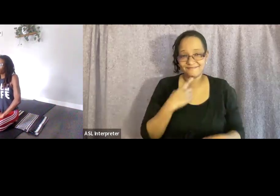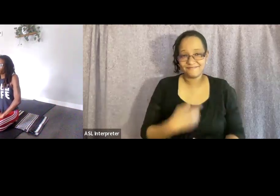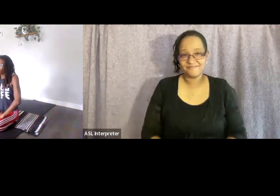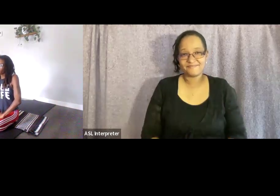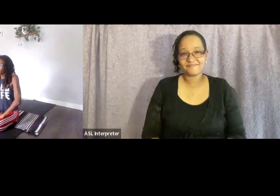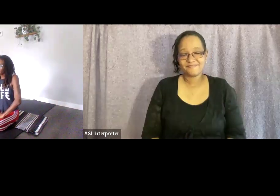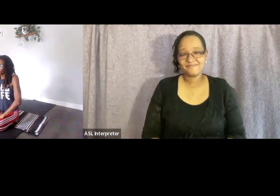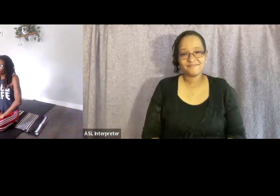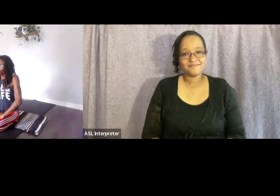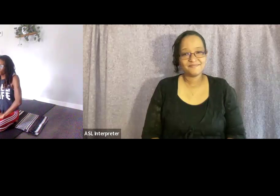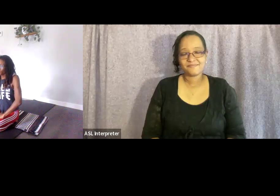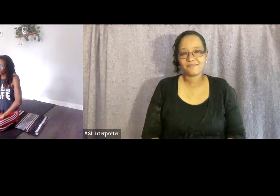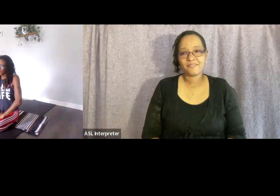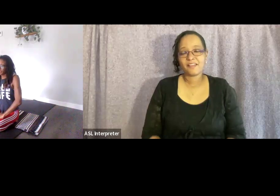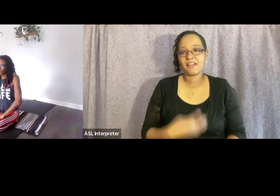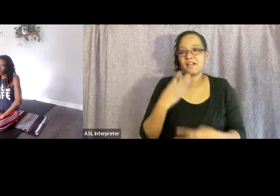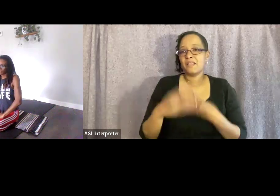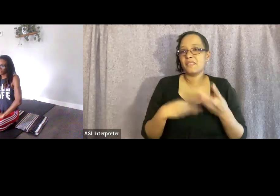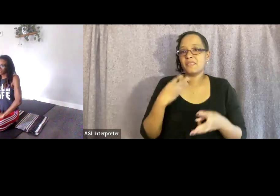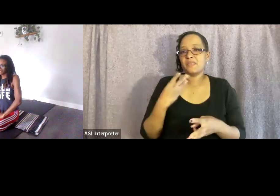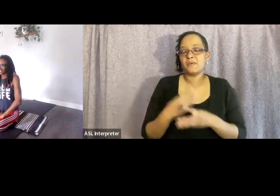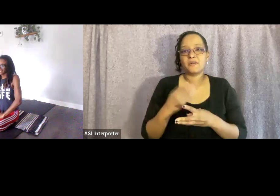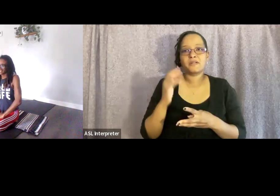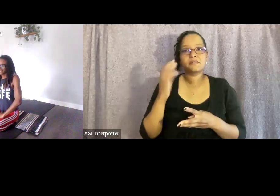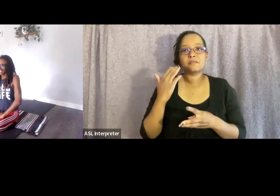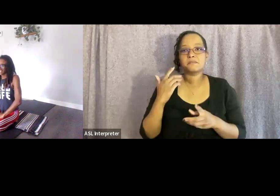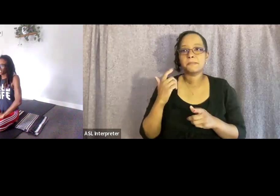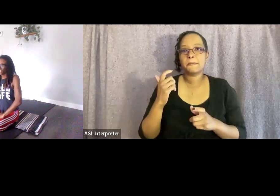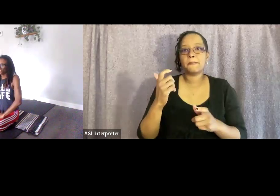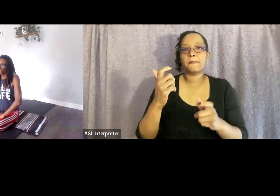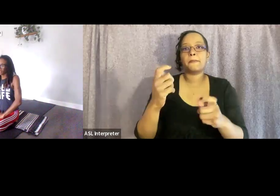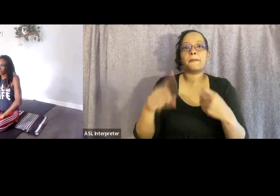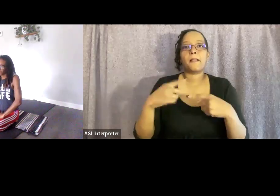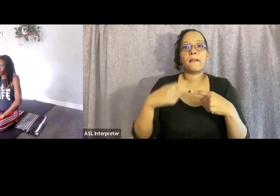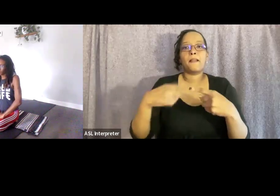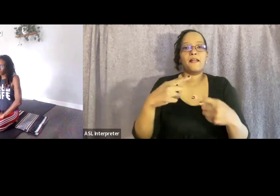The world seems to be speeding up at an inhumane pace.